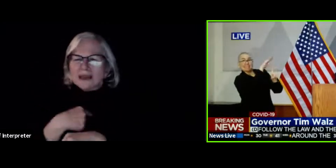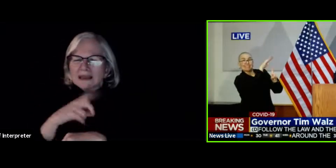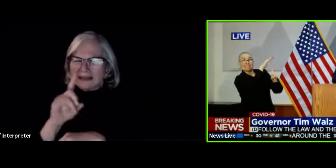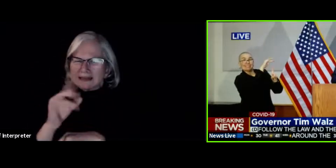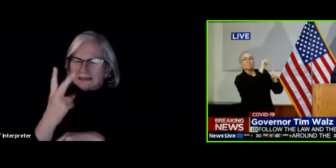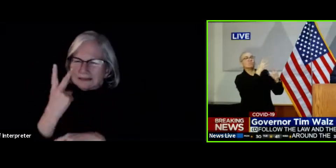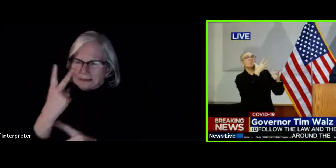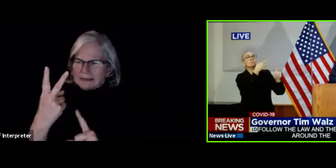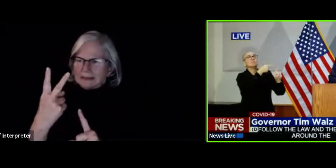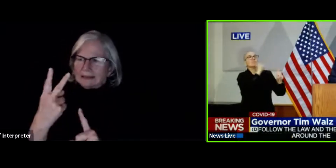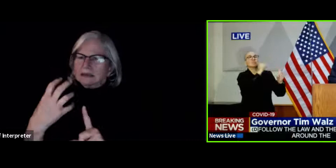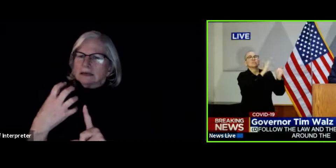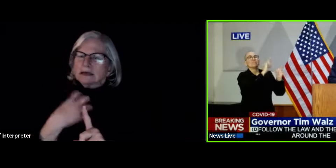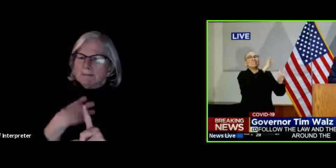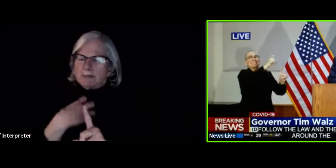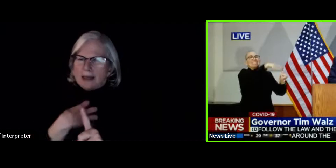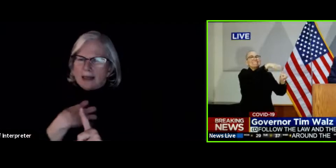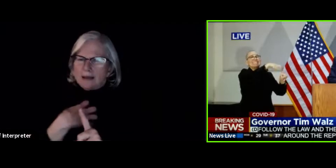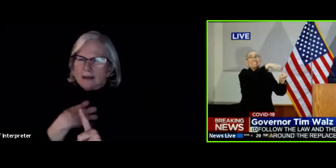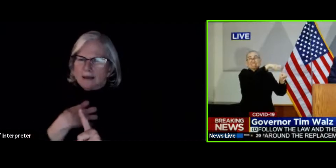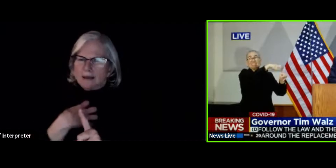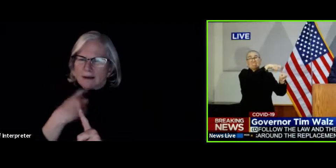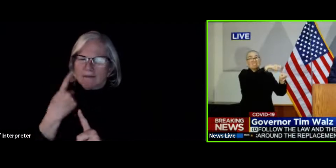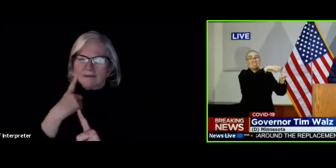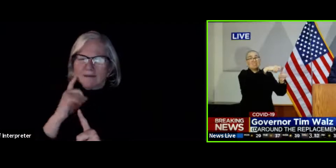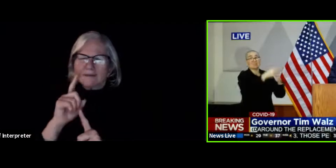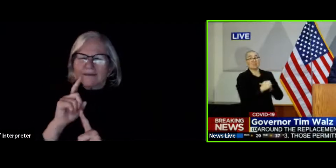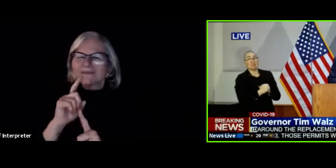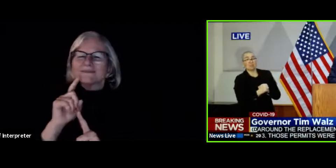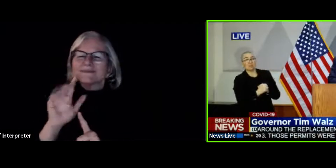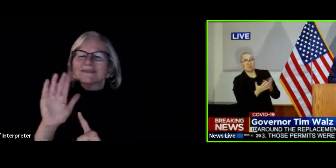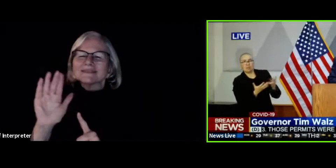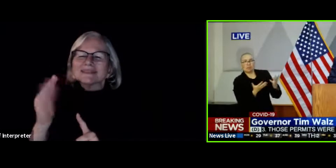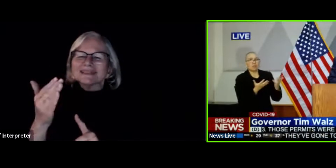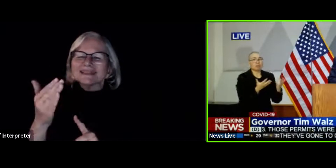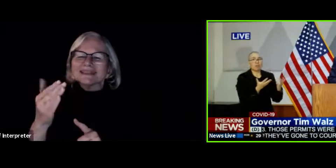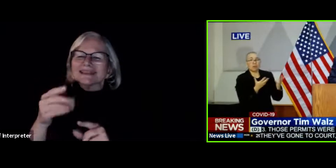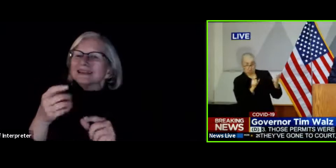SIMPLE, YOU NEED IT OR NOT NEEDS IT BUT THE LAW DOESN'T ACTUALLY